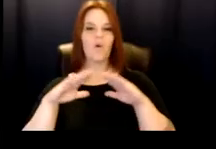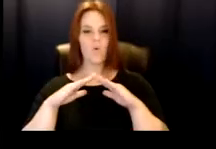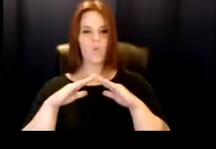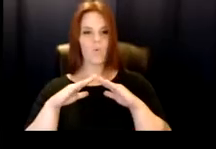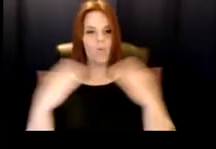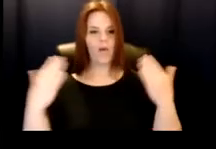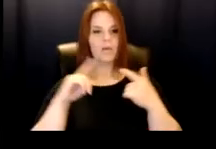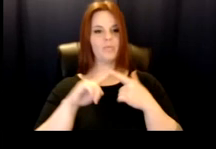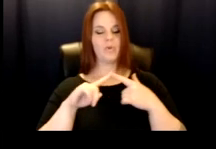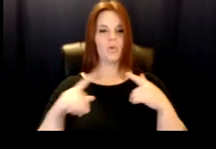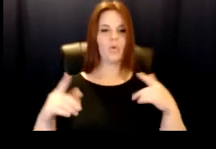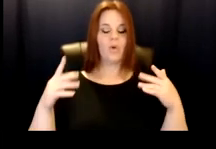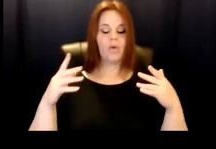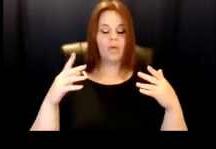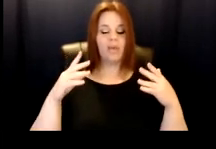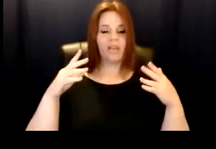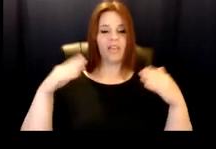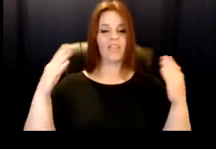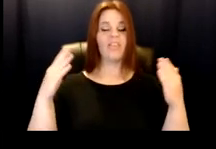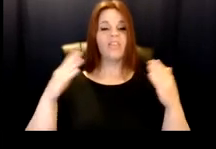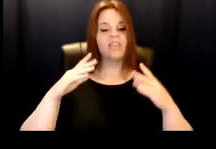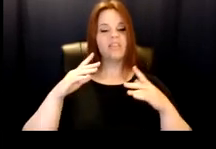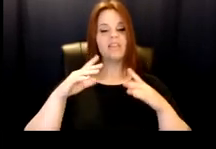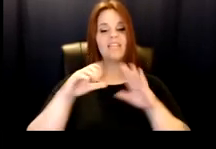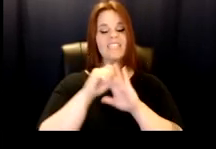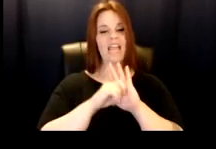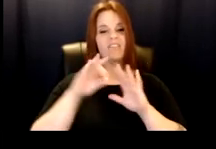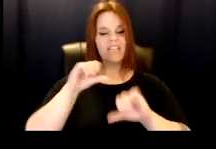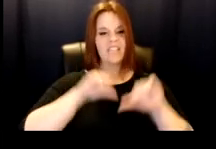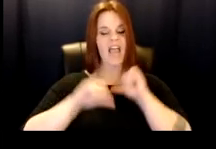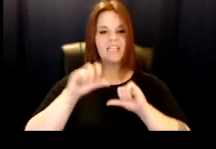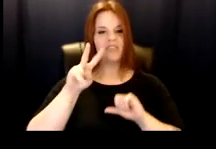Disabilities Act State of the Science Virtual Conference. We're delighted to have you all